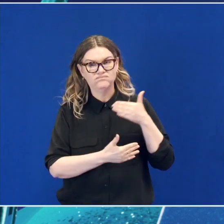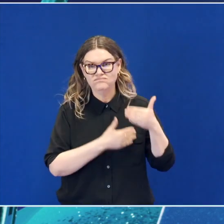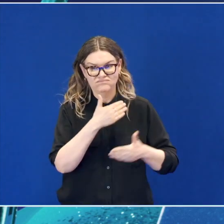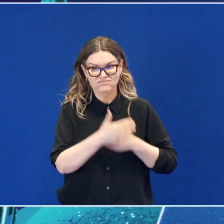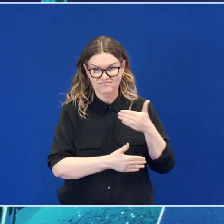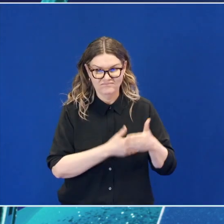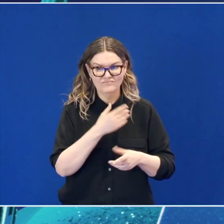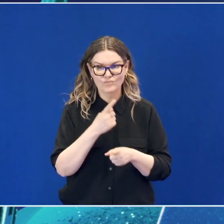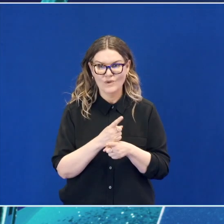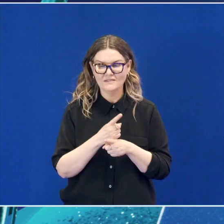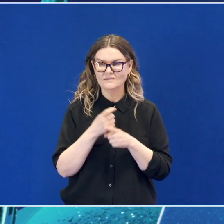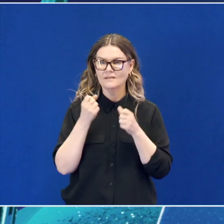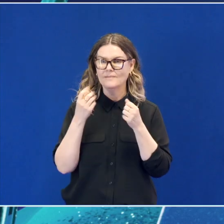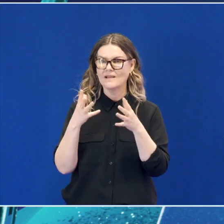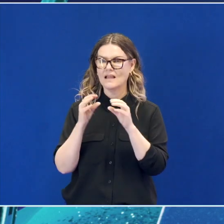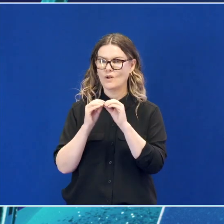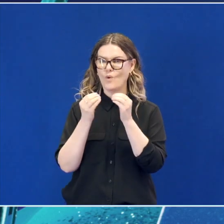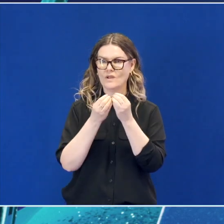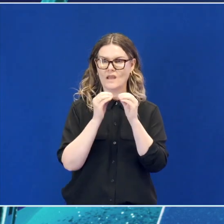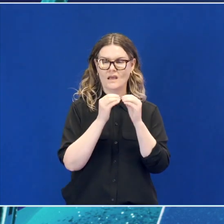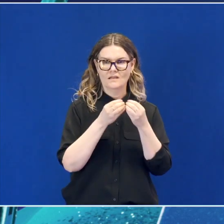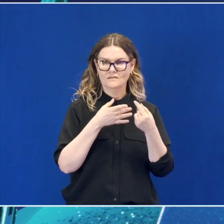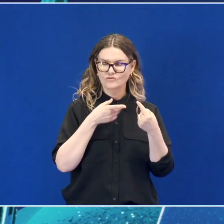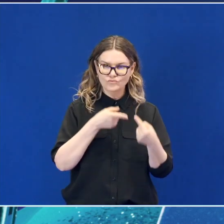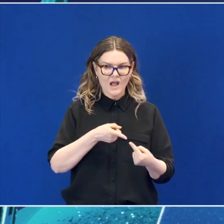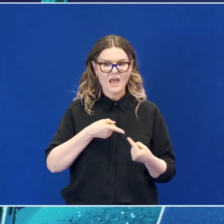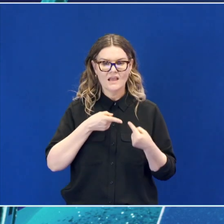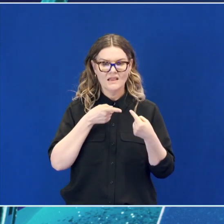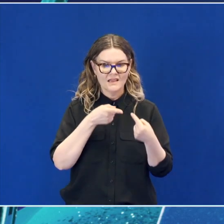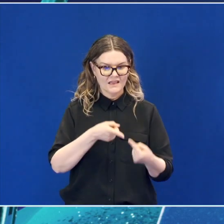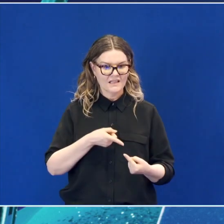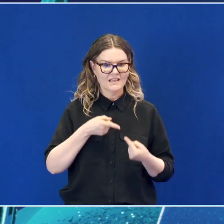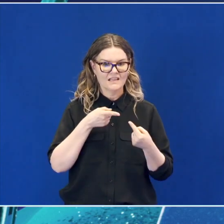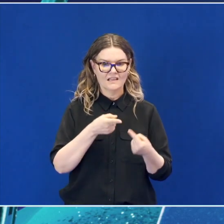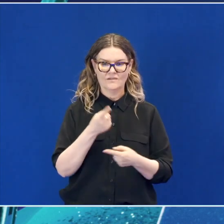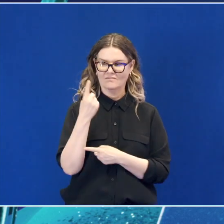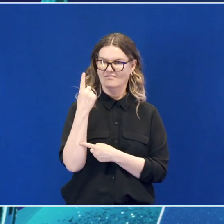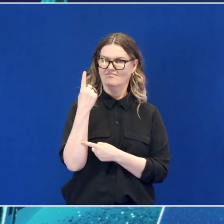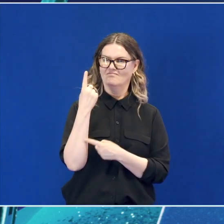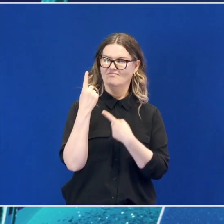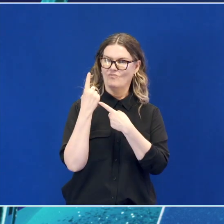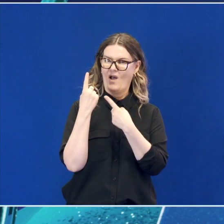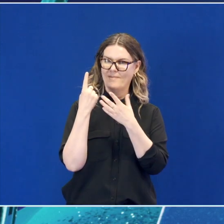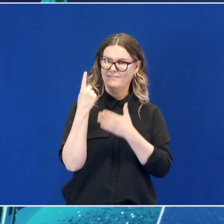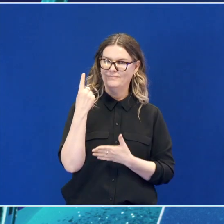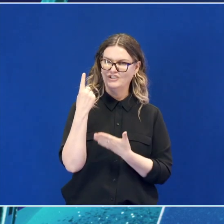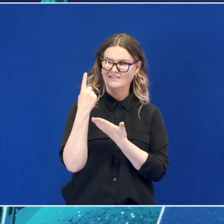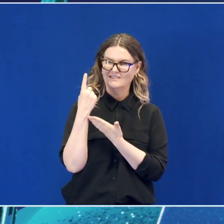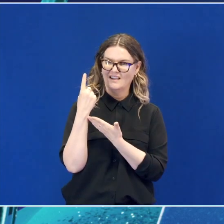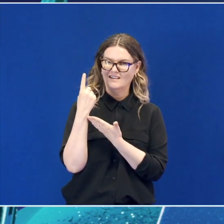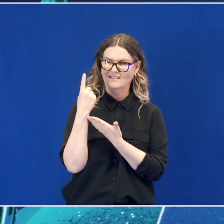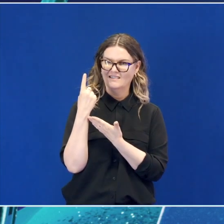with those constraints. What can a single person do or a small number of people do? They can find the leverage, the high leverage points and try